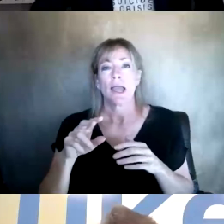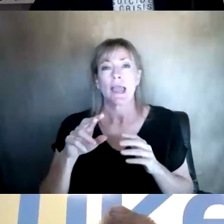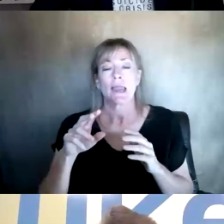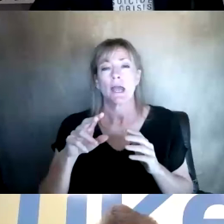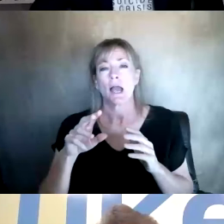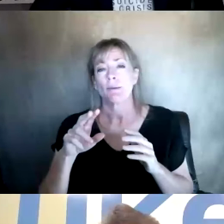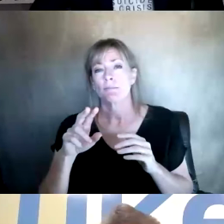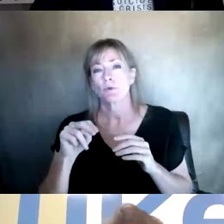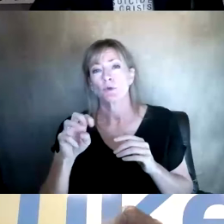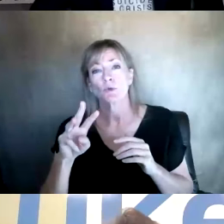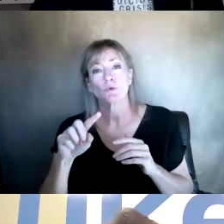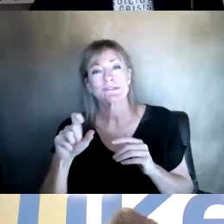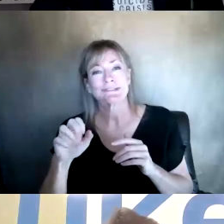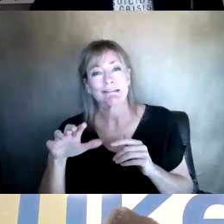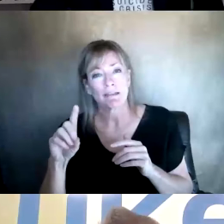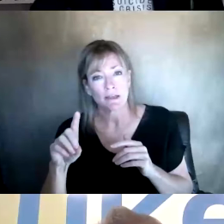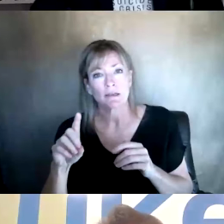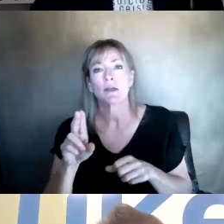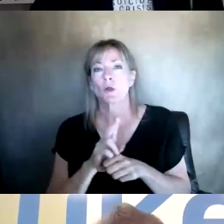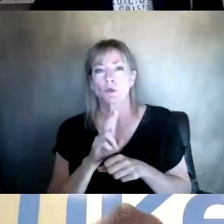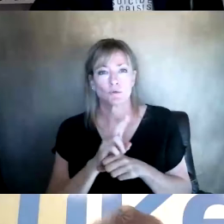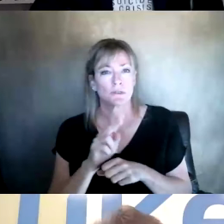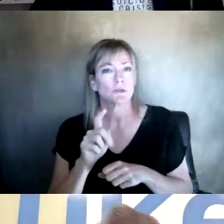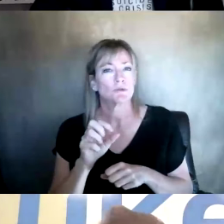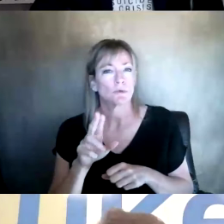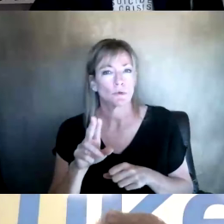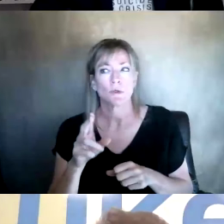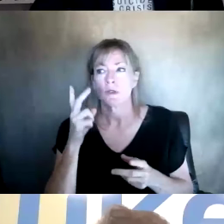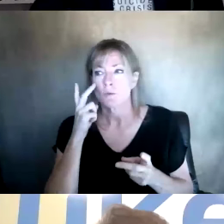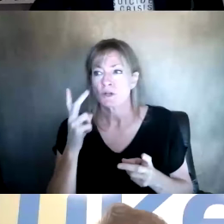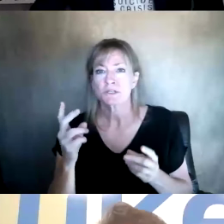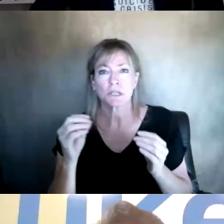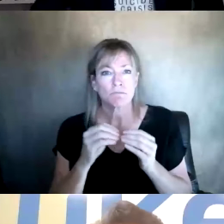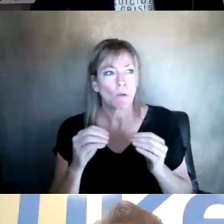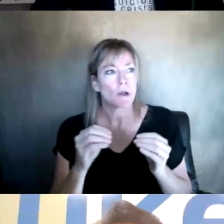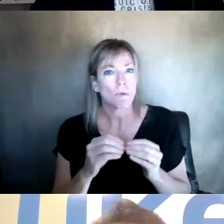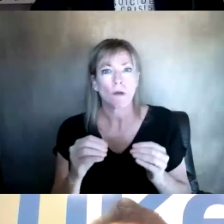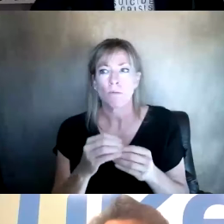AND WE ARE SEEING GENERAL EMERGENCY DEPARTMENTS HAVING INTEREST